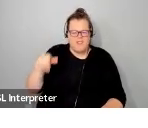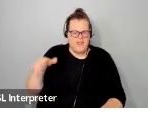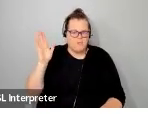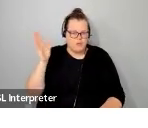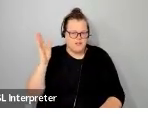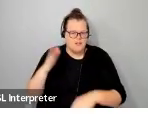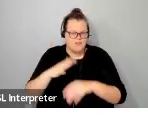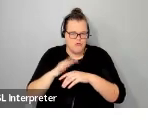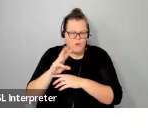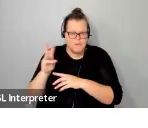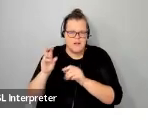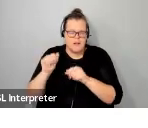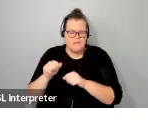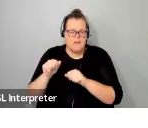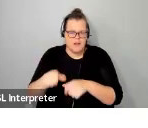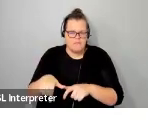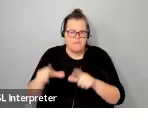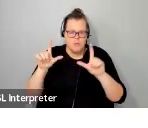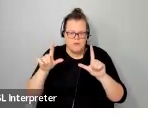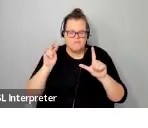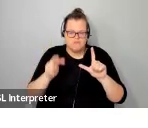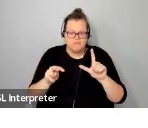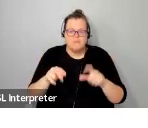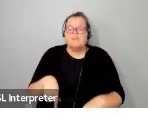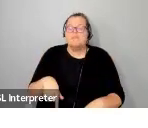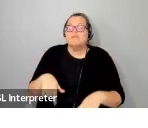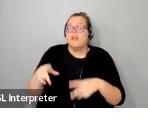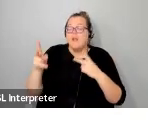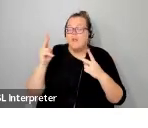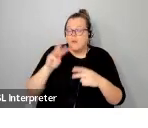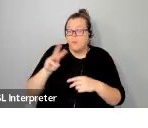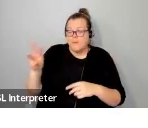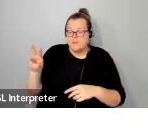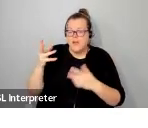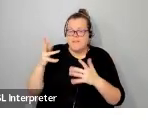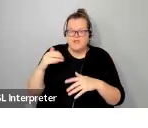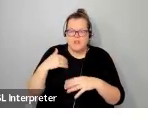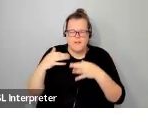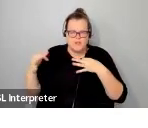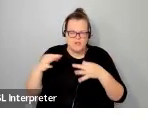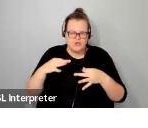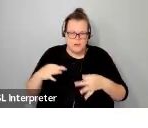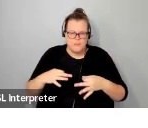the website and if you do visit the site, they have descriptions of very generally